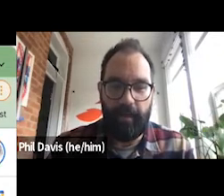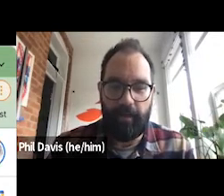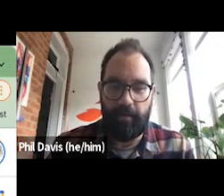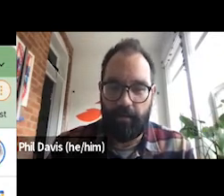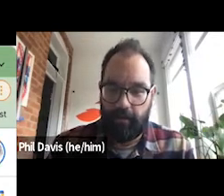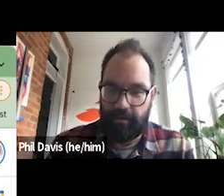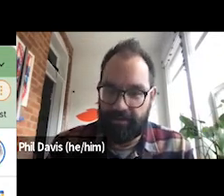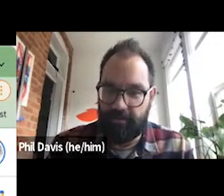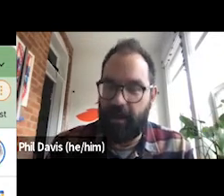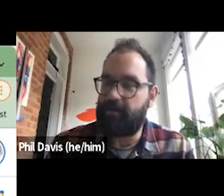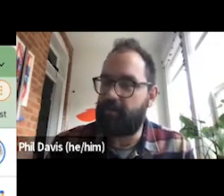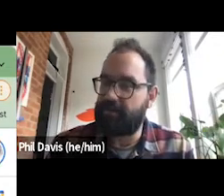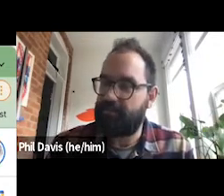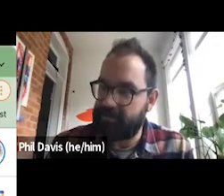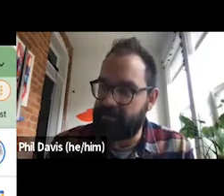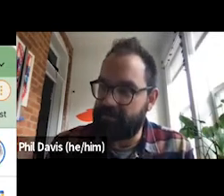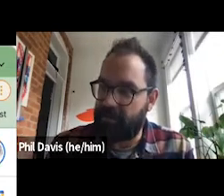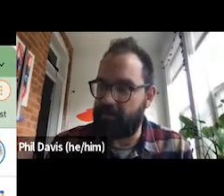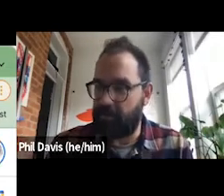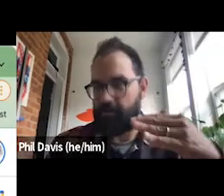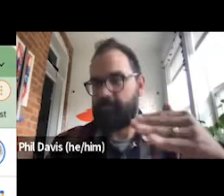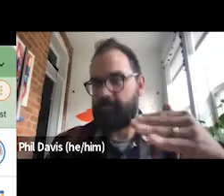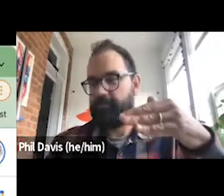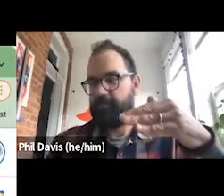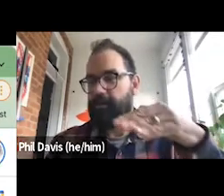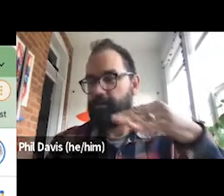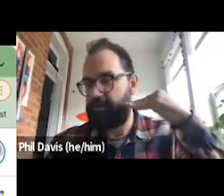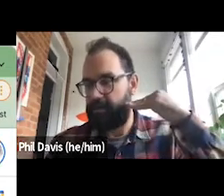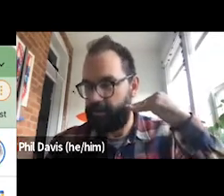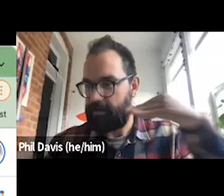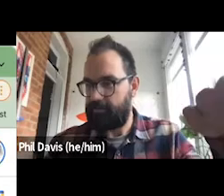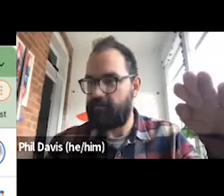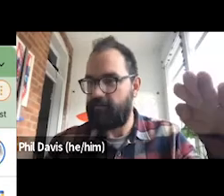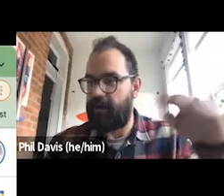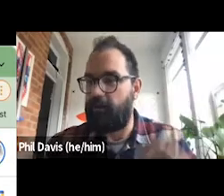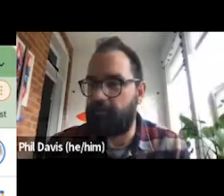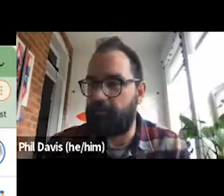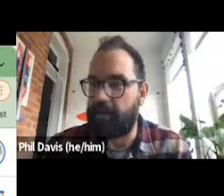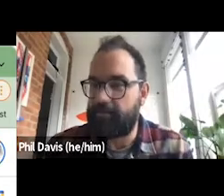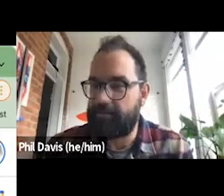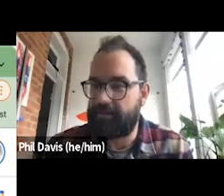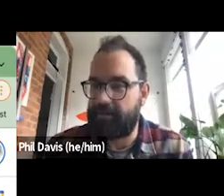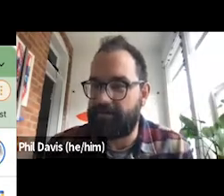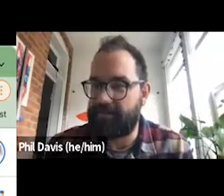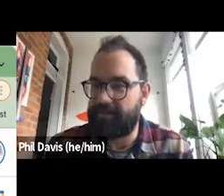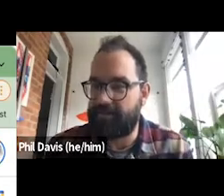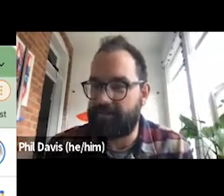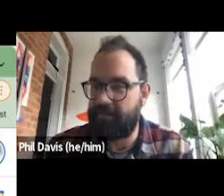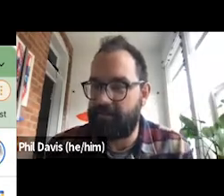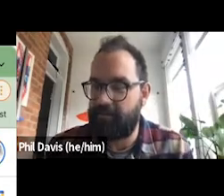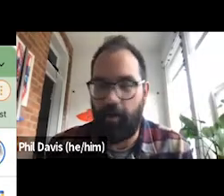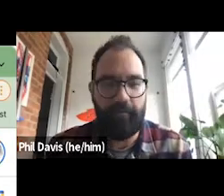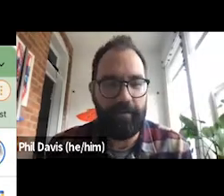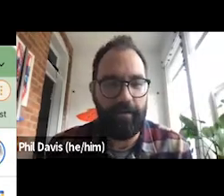Then you subtract your expenses and try to get it to even out.